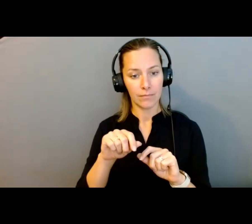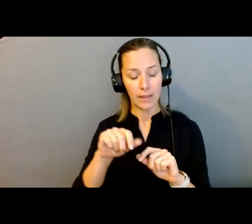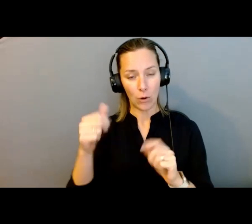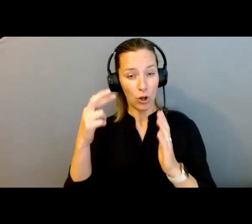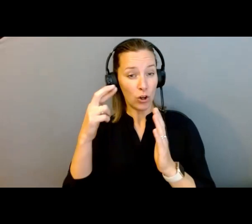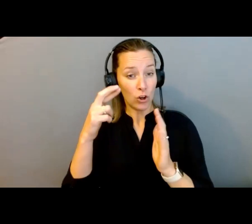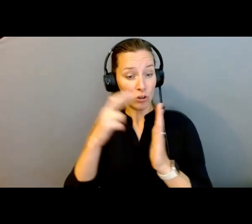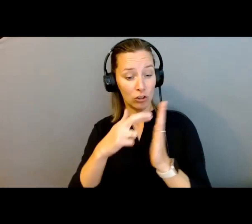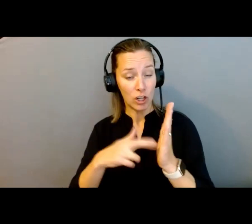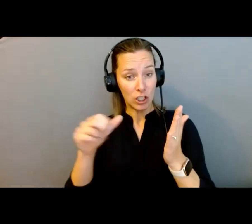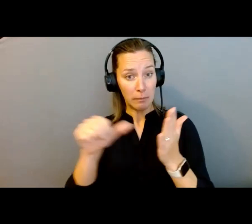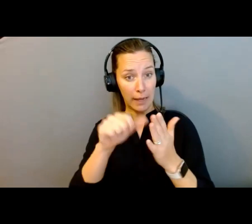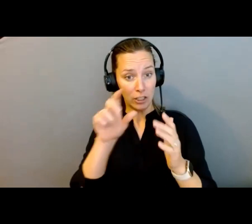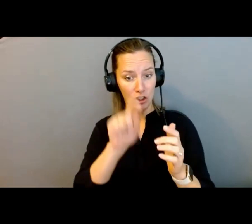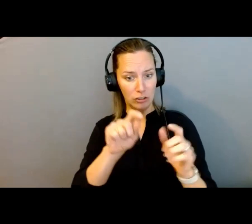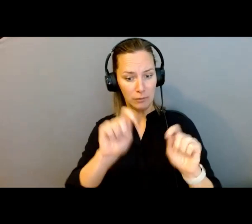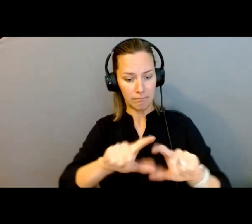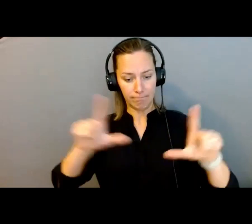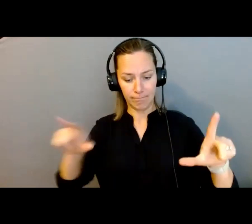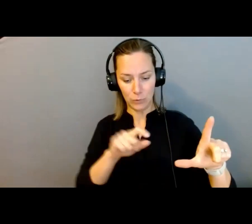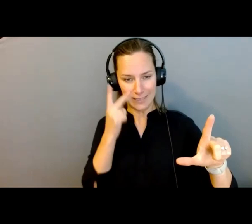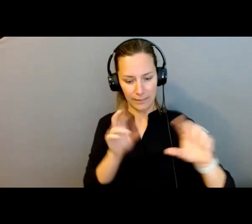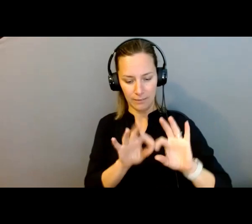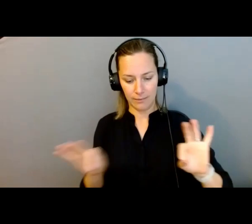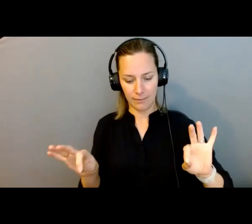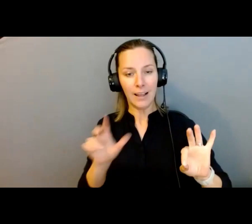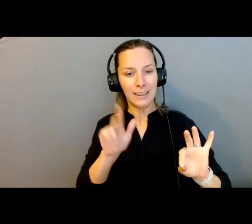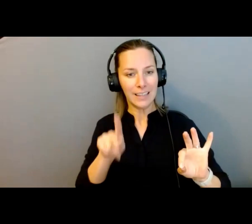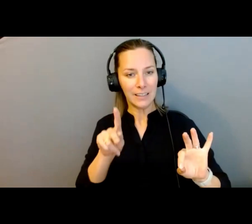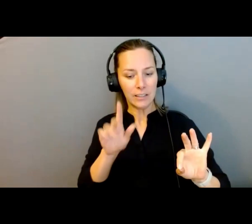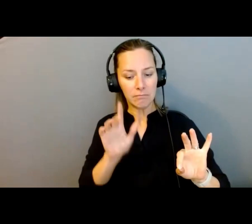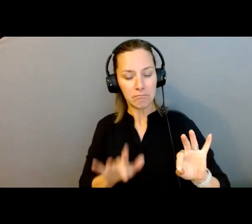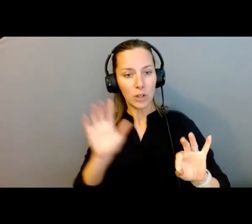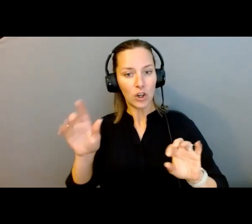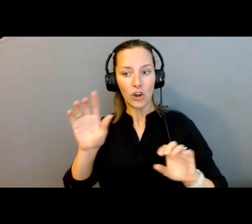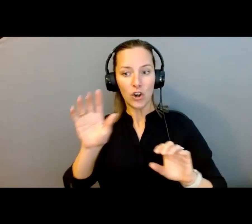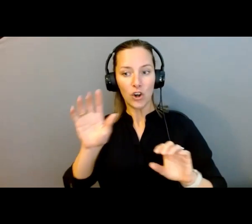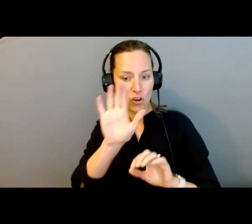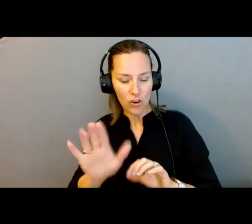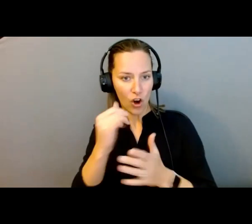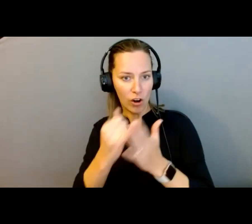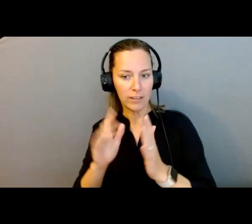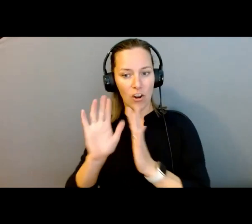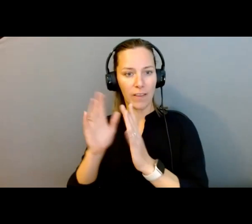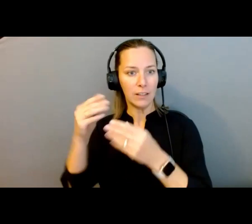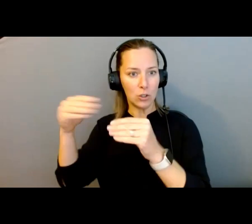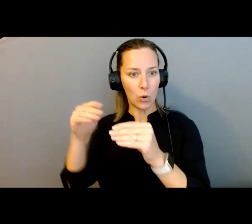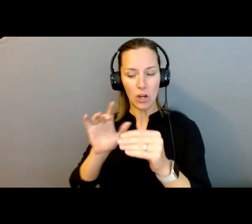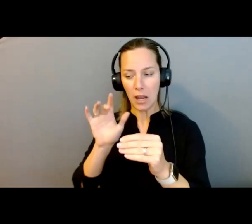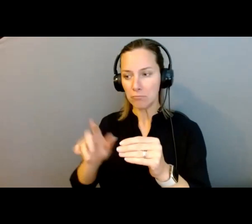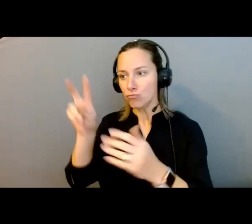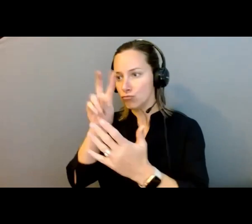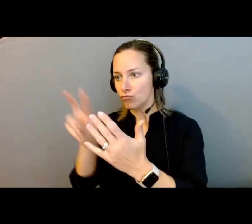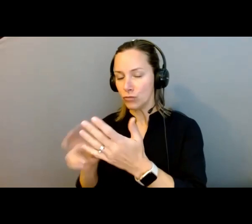a link to her online store if you want to shop her materials and support disabled artists.